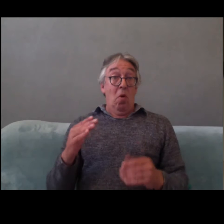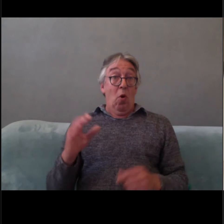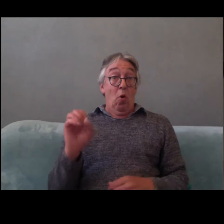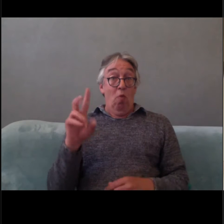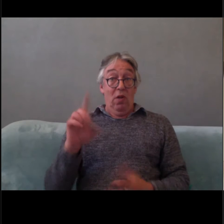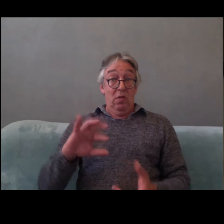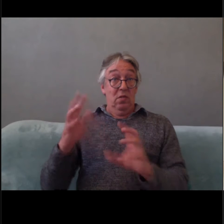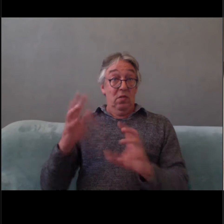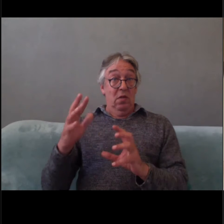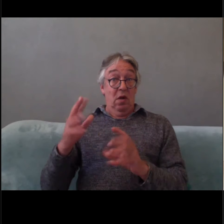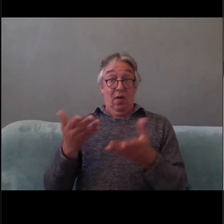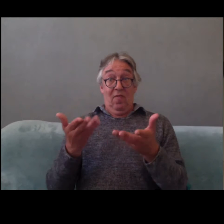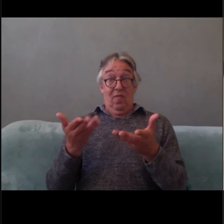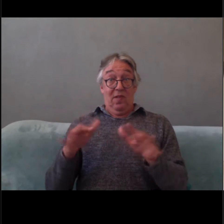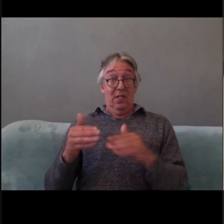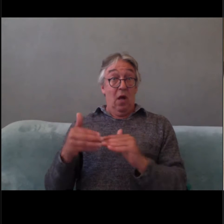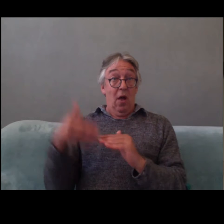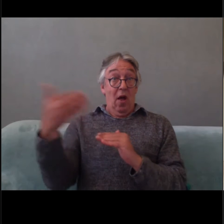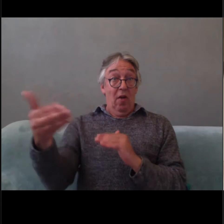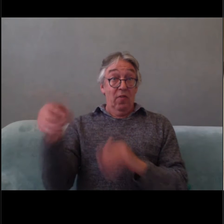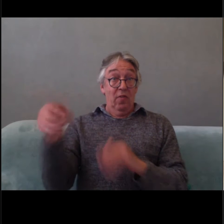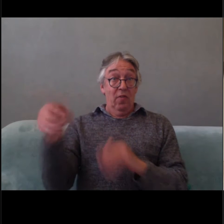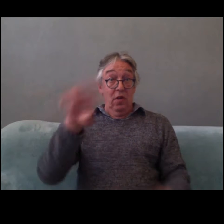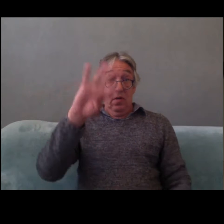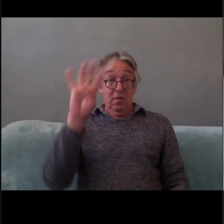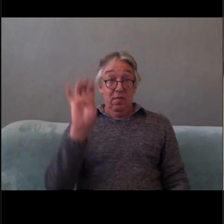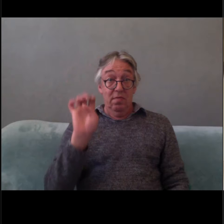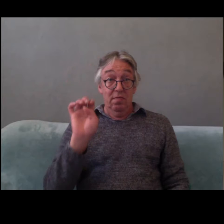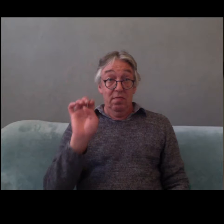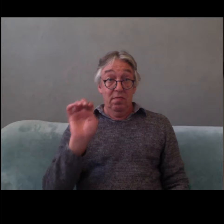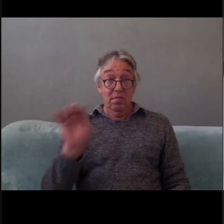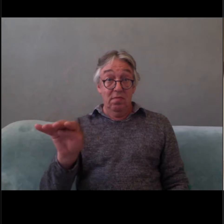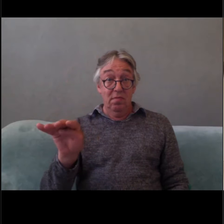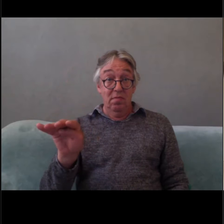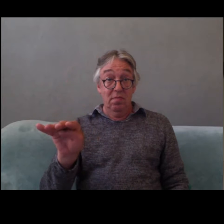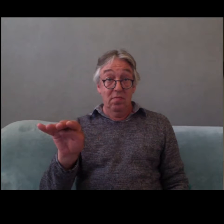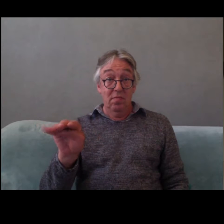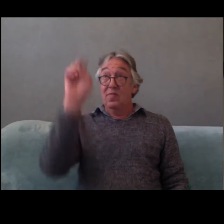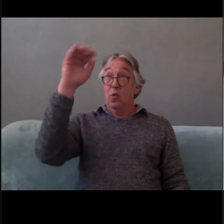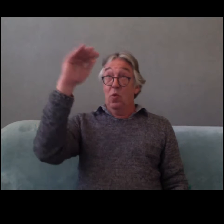What comes after in the Union both at the European and national level